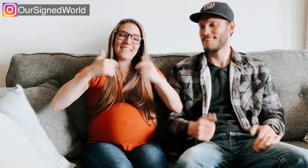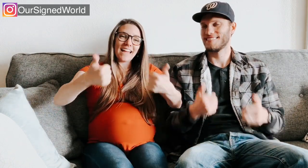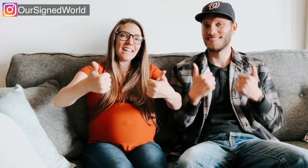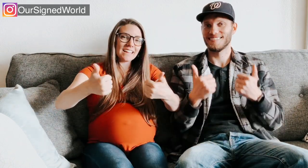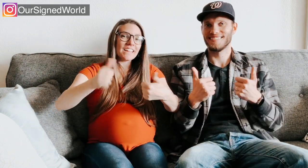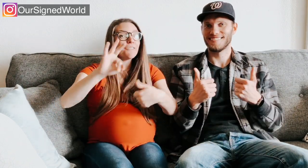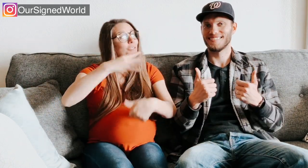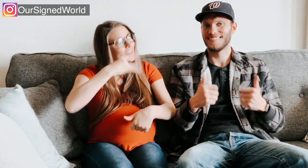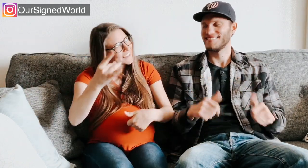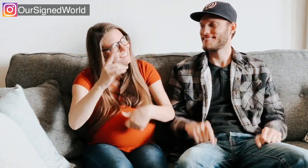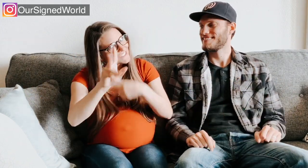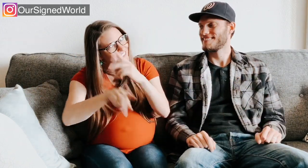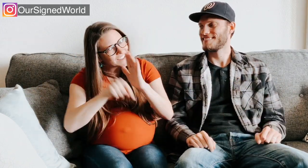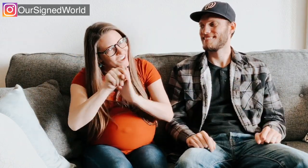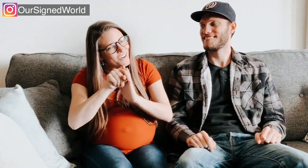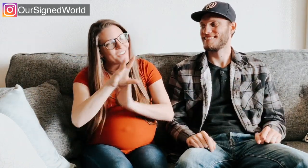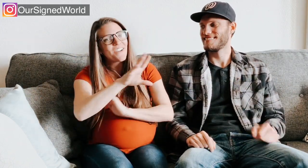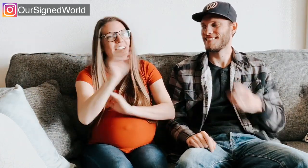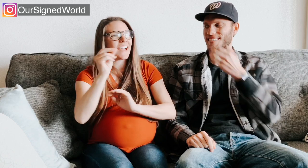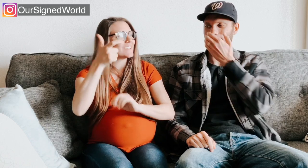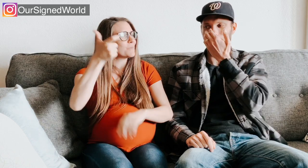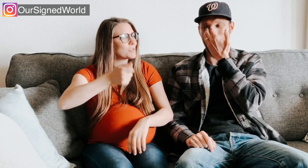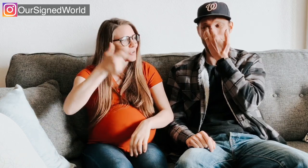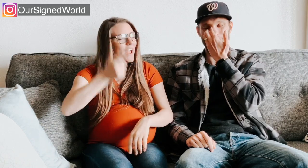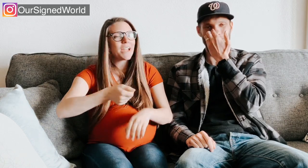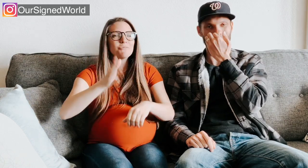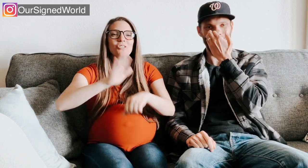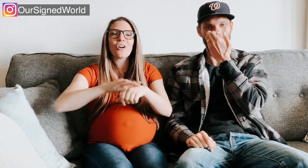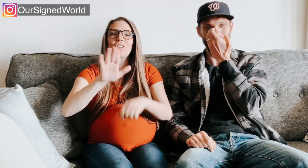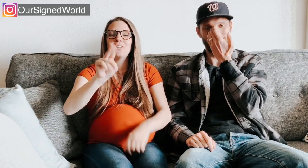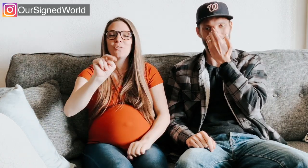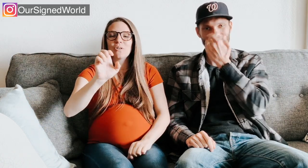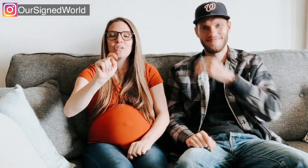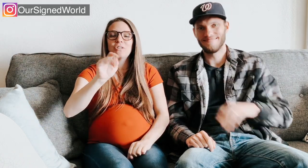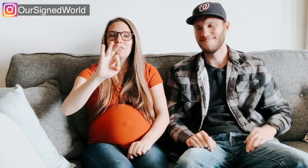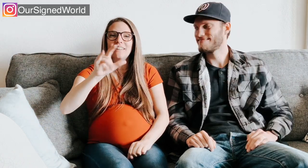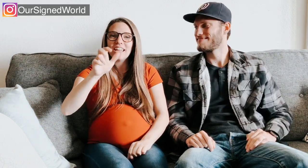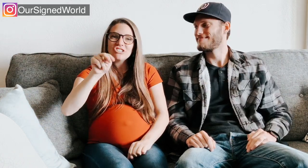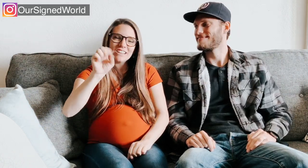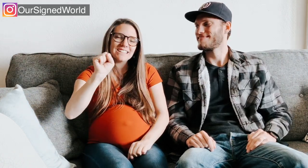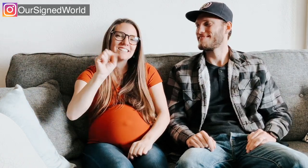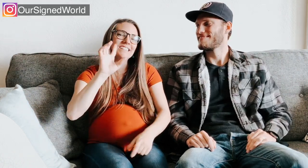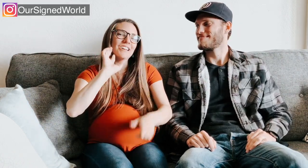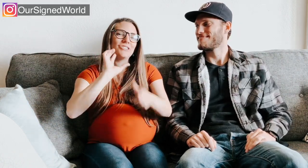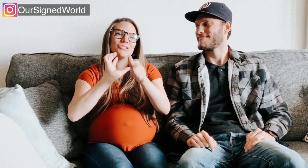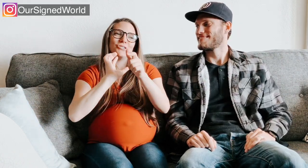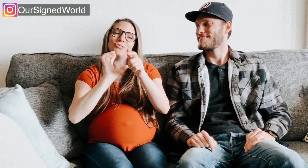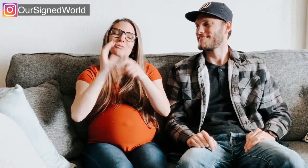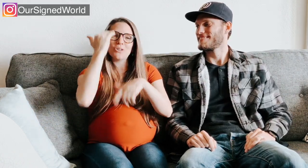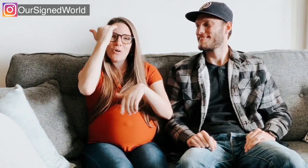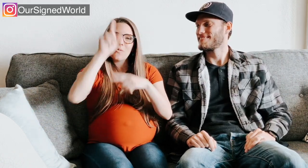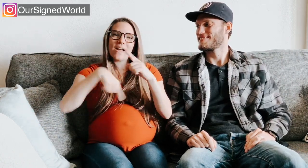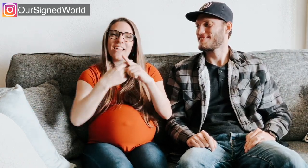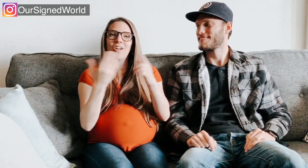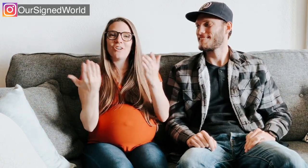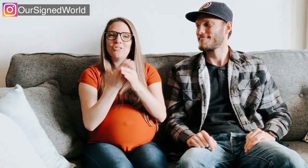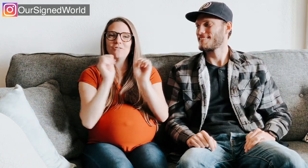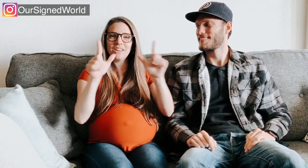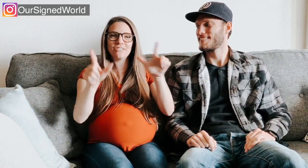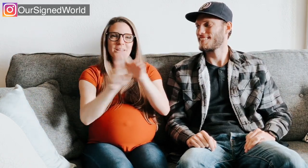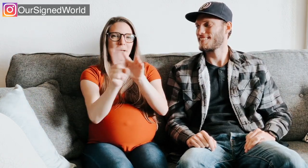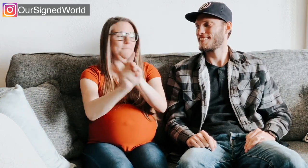Press LIKE, if you like this video and subscribe, turn on your notifications, to know when our new videos come out.